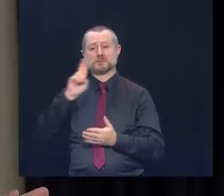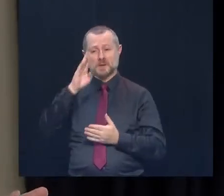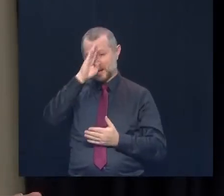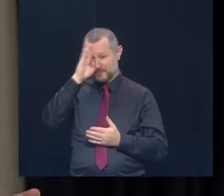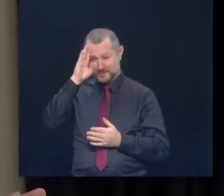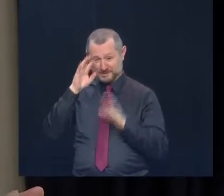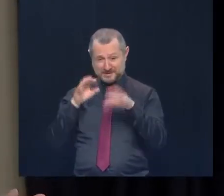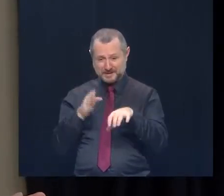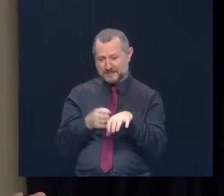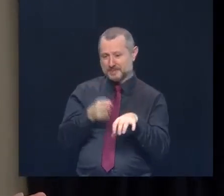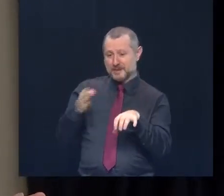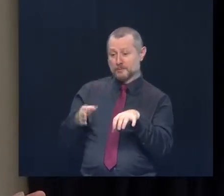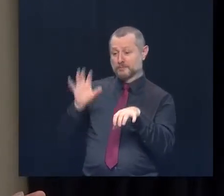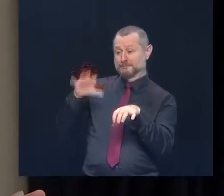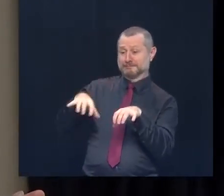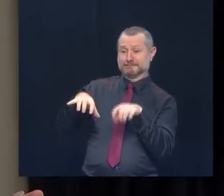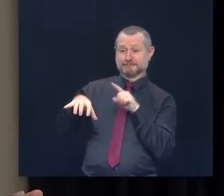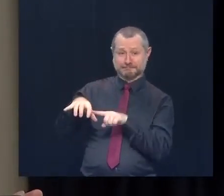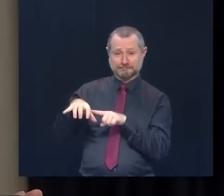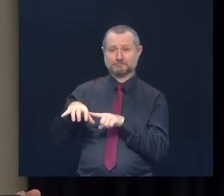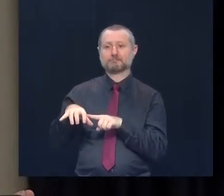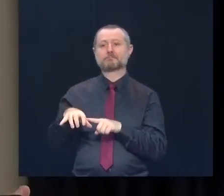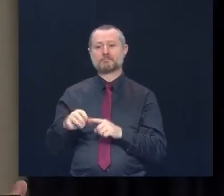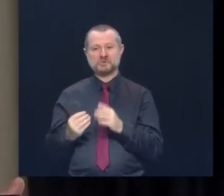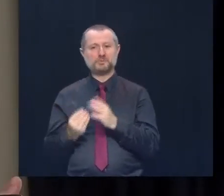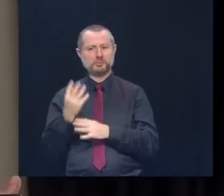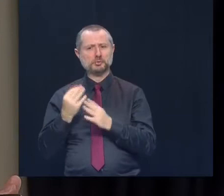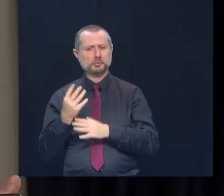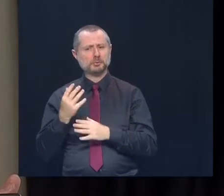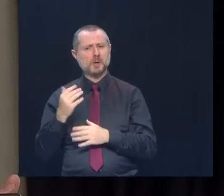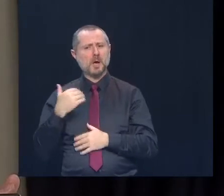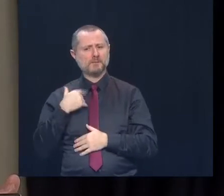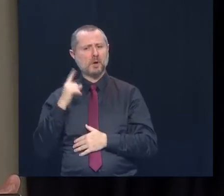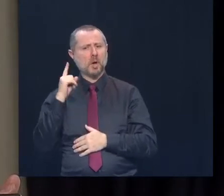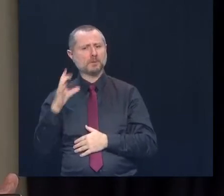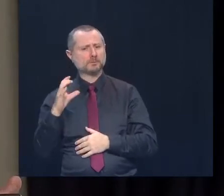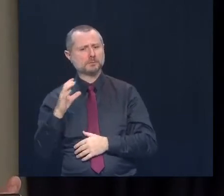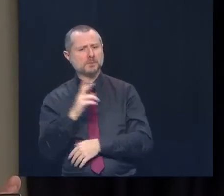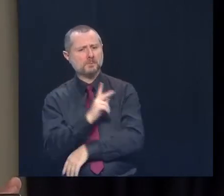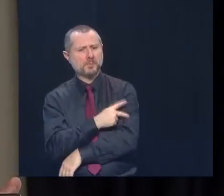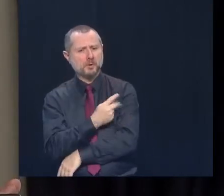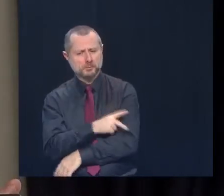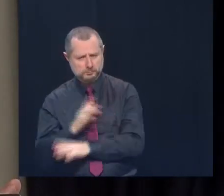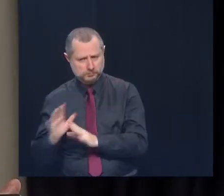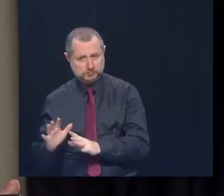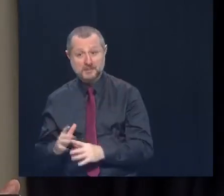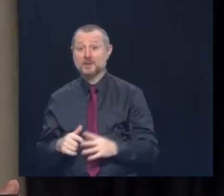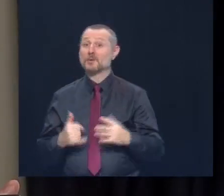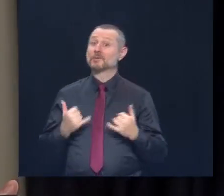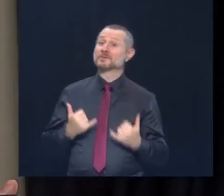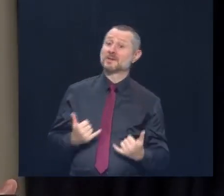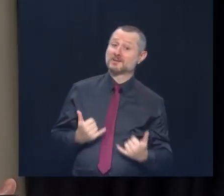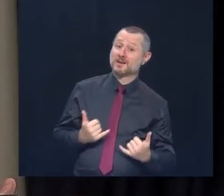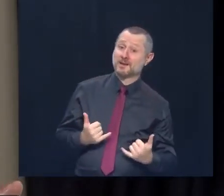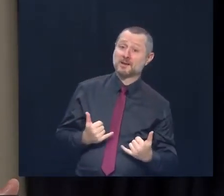ACTUALLY WAS OPEN IN THE SPRING RIGHT NEXT TO THE STATTEN UNIVERSITY HOSPITAL WHICH IS OPERATED BY NORTHWELL SO IT WAS OPEN IN THE SPRING.